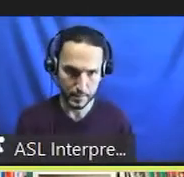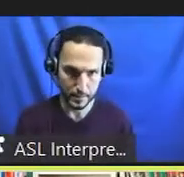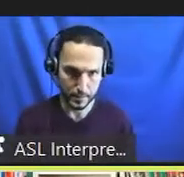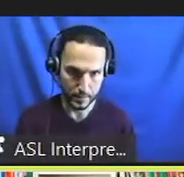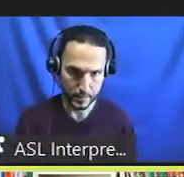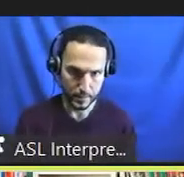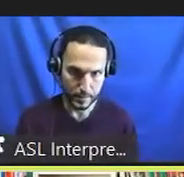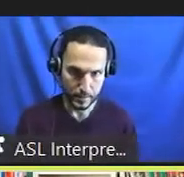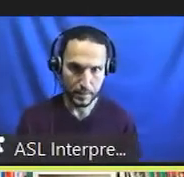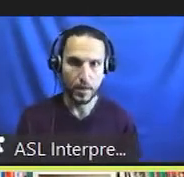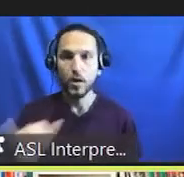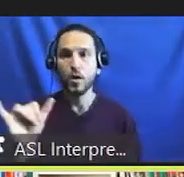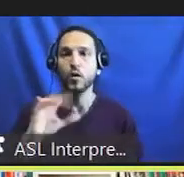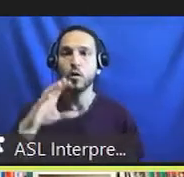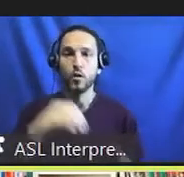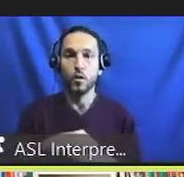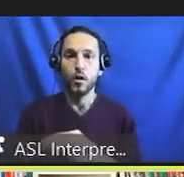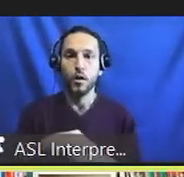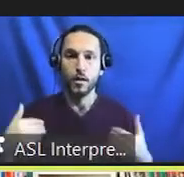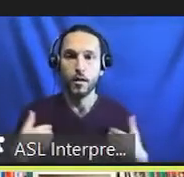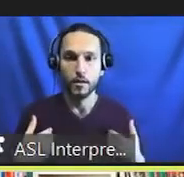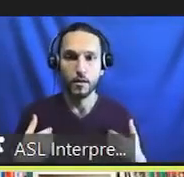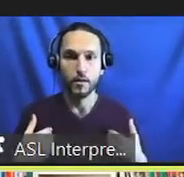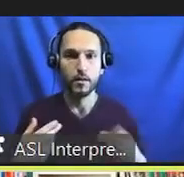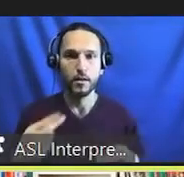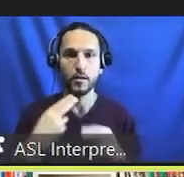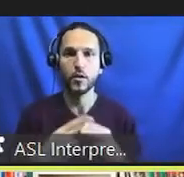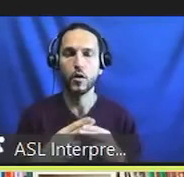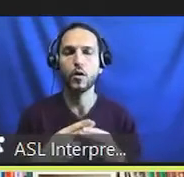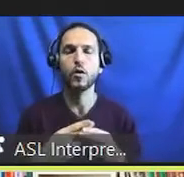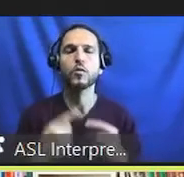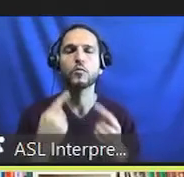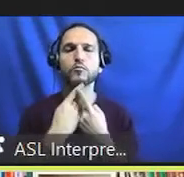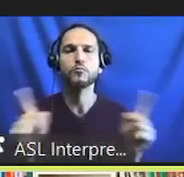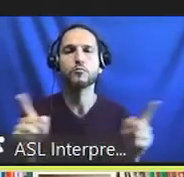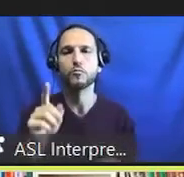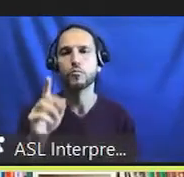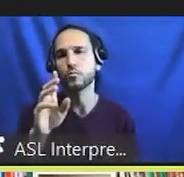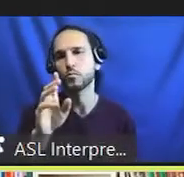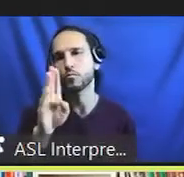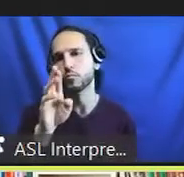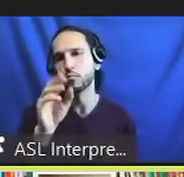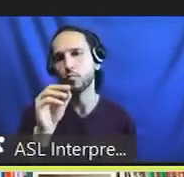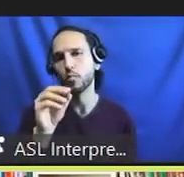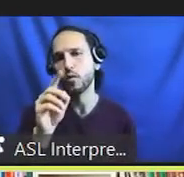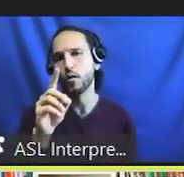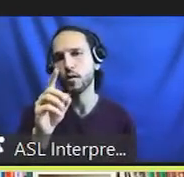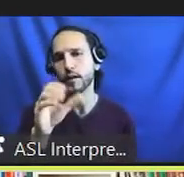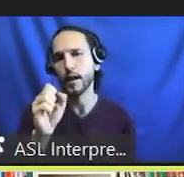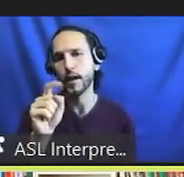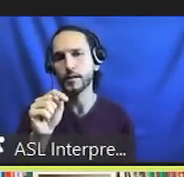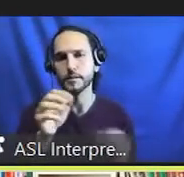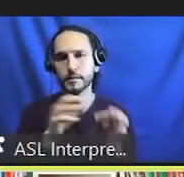Also in this basket is what is called broadcast captioning. It requires also a specialized type of software